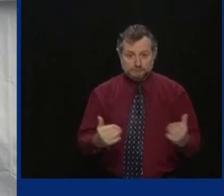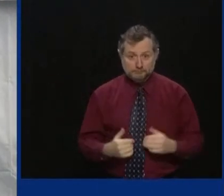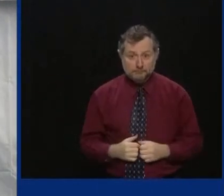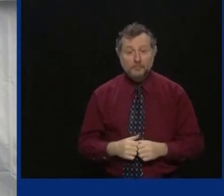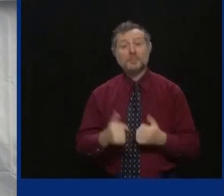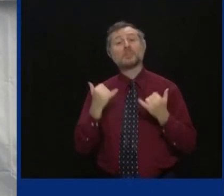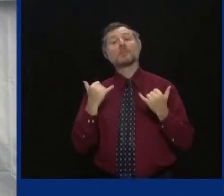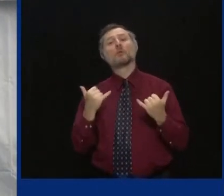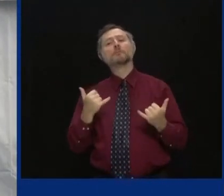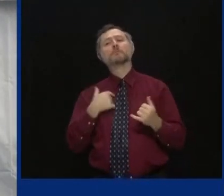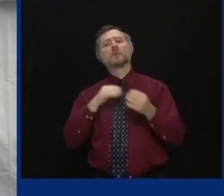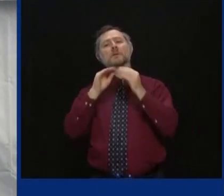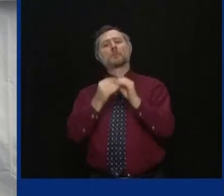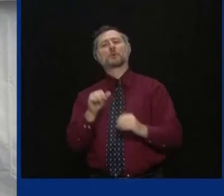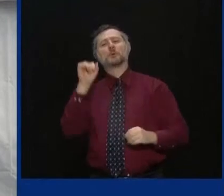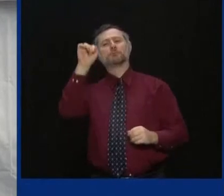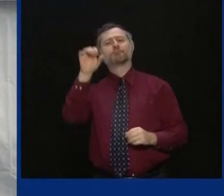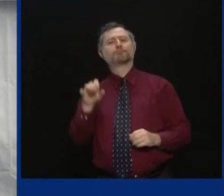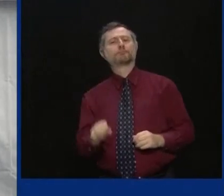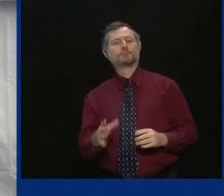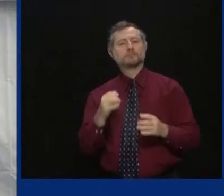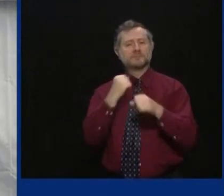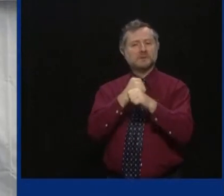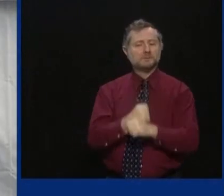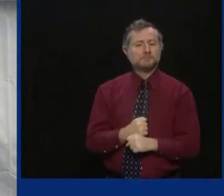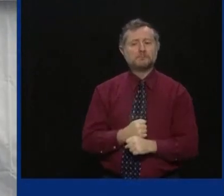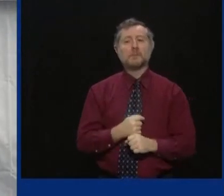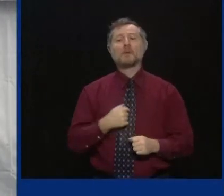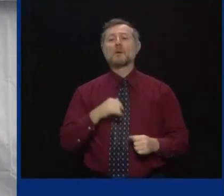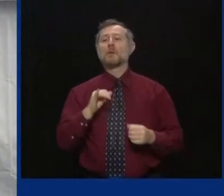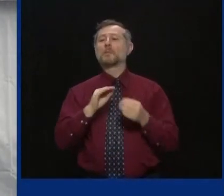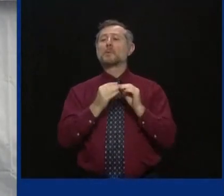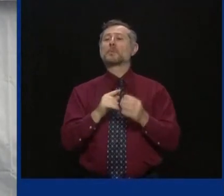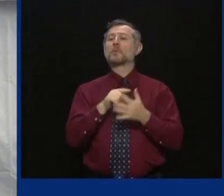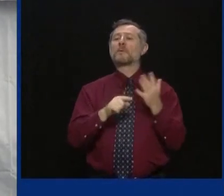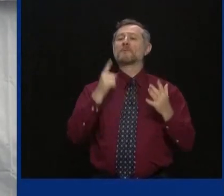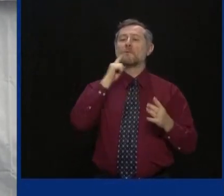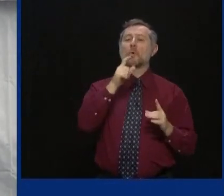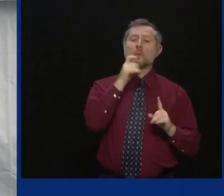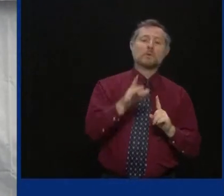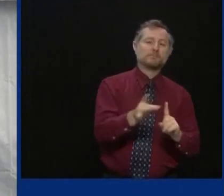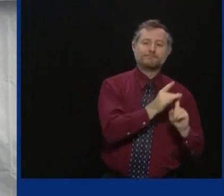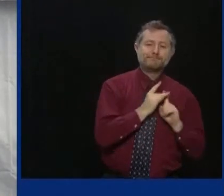BECAUSE IT'S SO OBVIOUS AND THAT'S WHAT I WANT PEOPLE TO CONCLUDE.